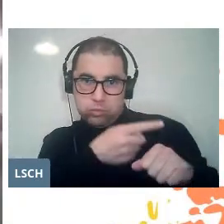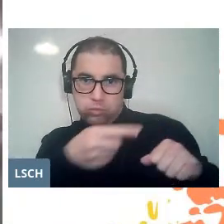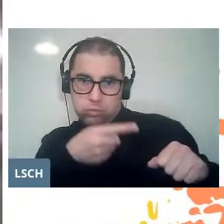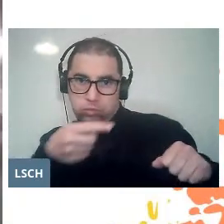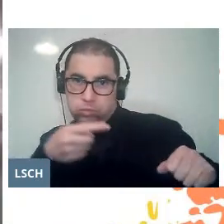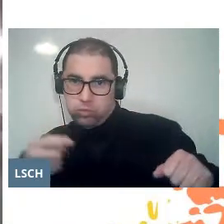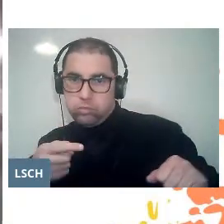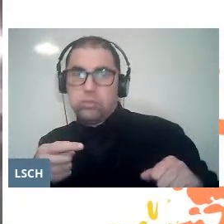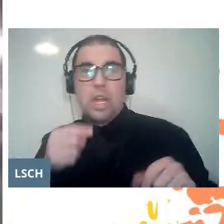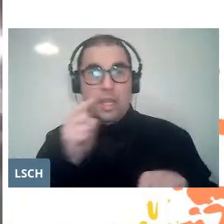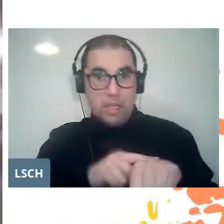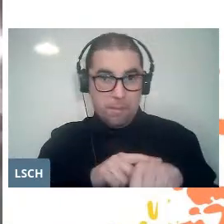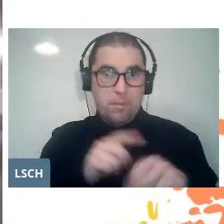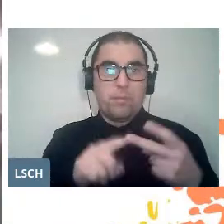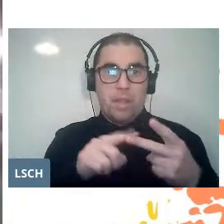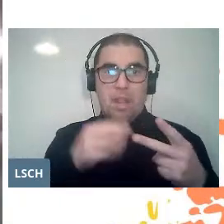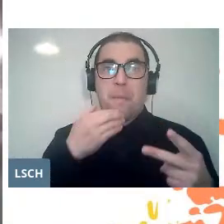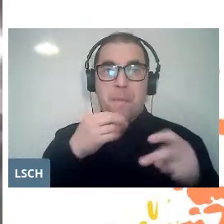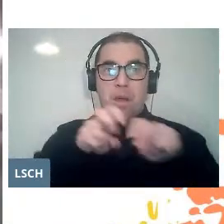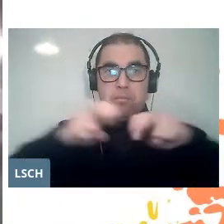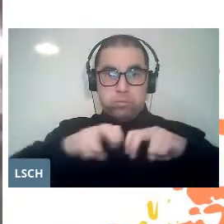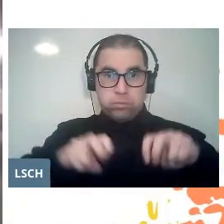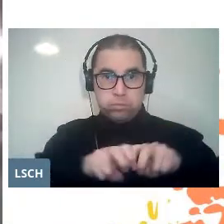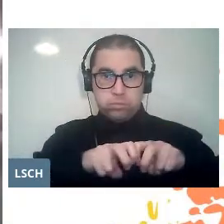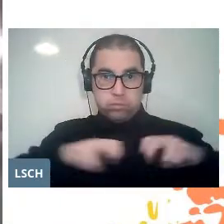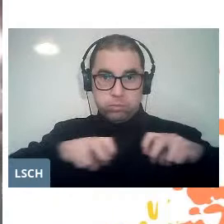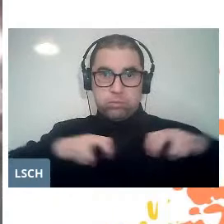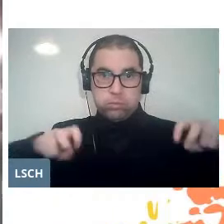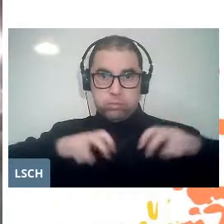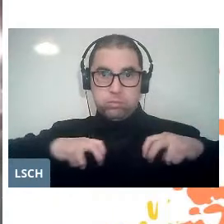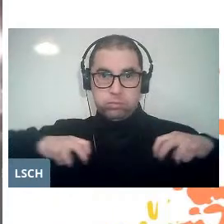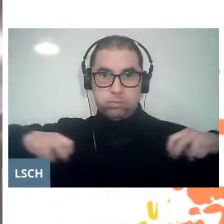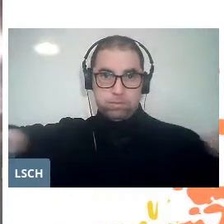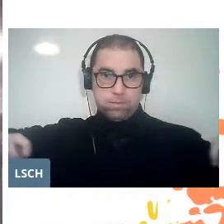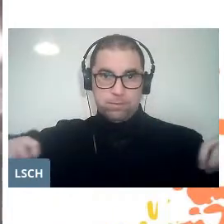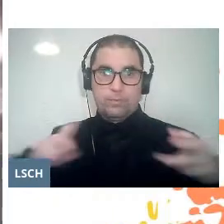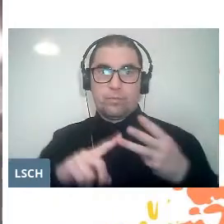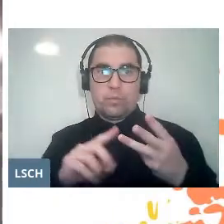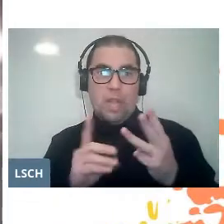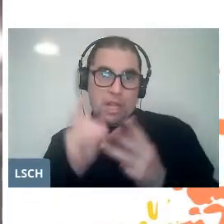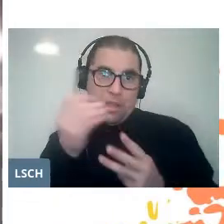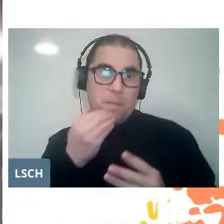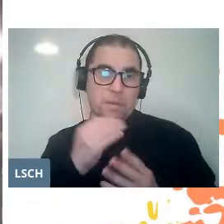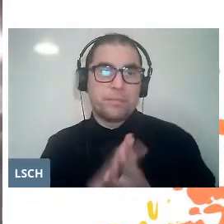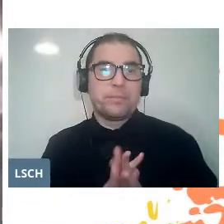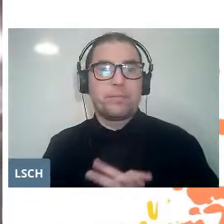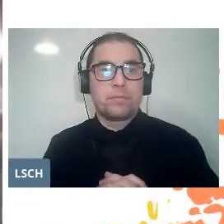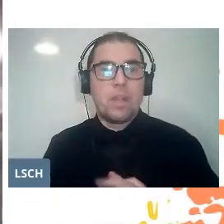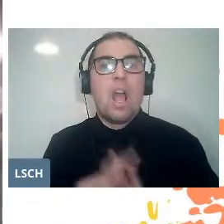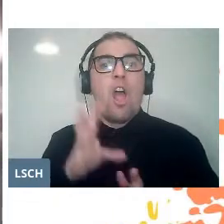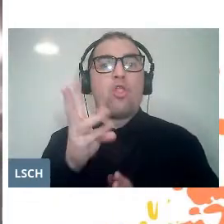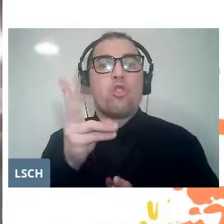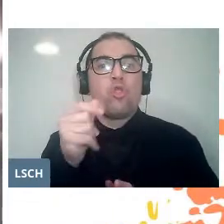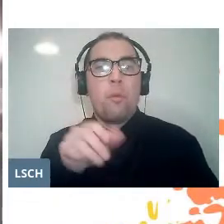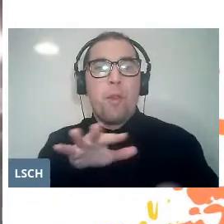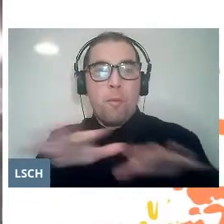but also with respect to the orchestral staff, their developments and, by the way, the number of movements.